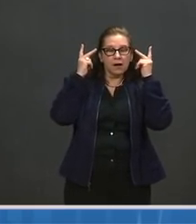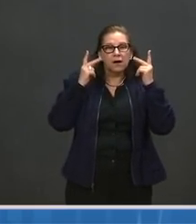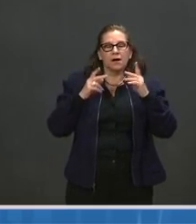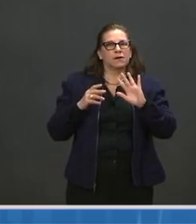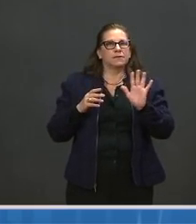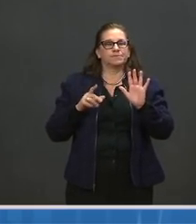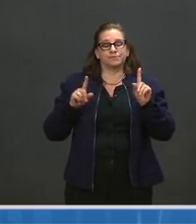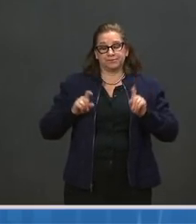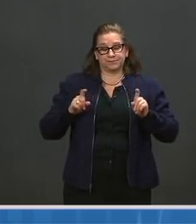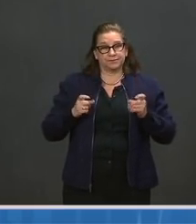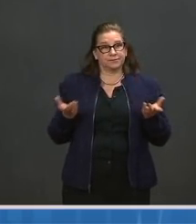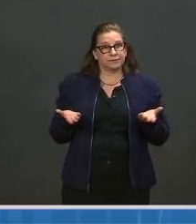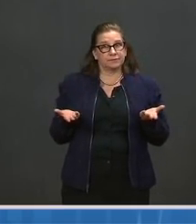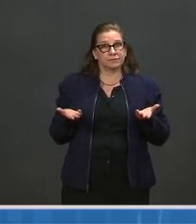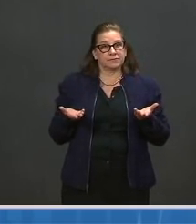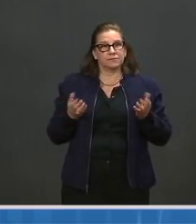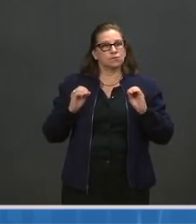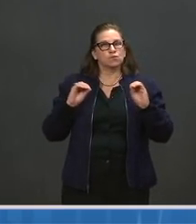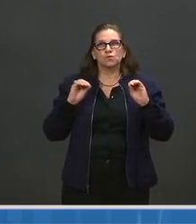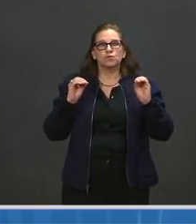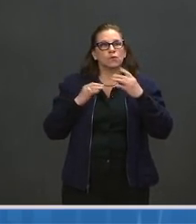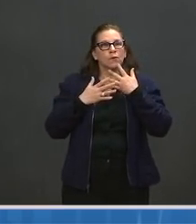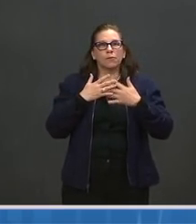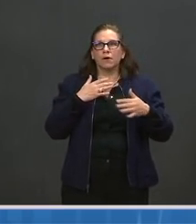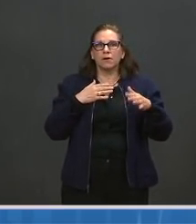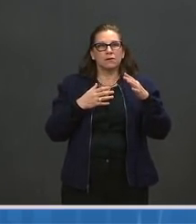Now, remember, you're dealing with 30,000 people in a trial.